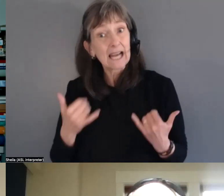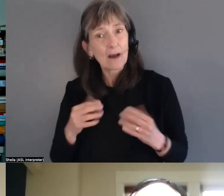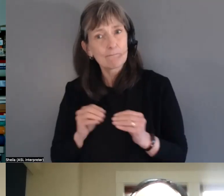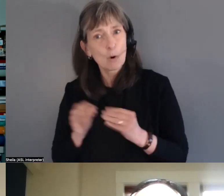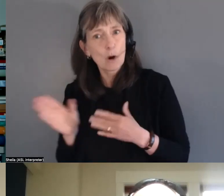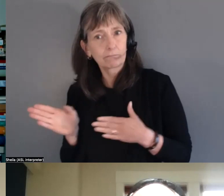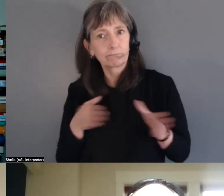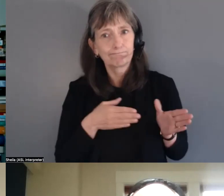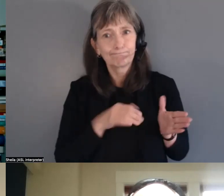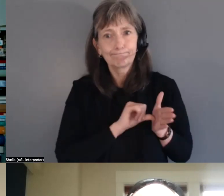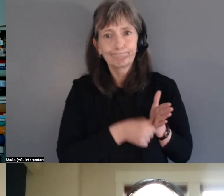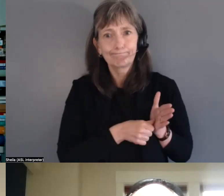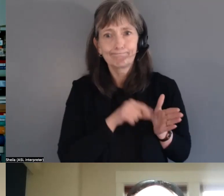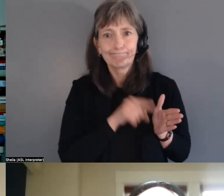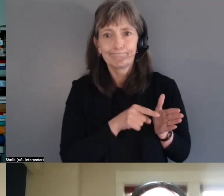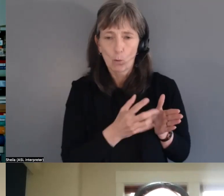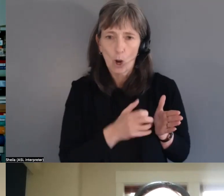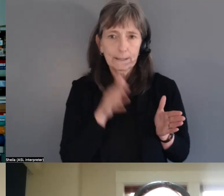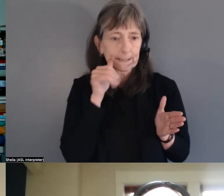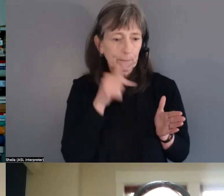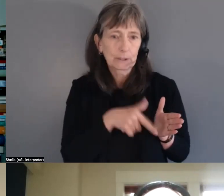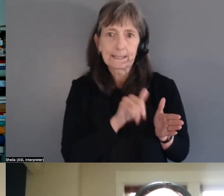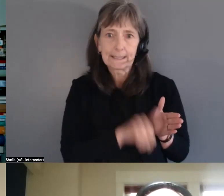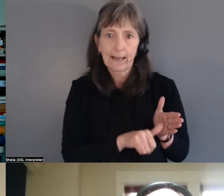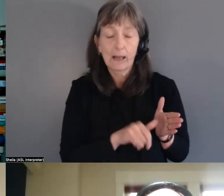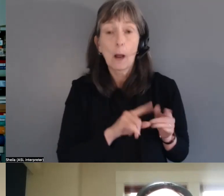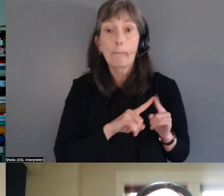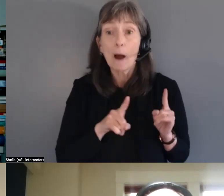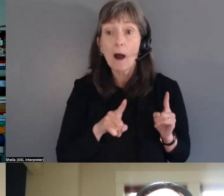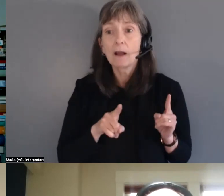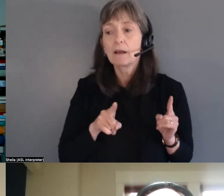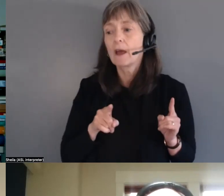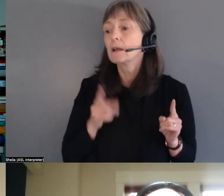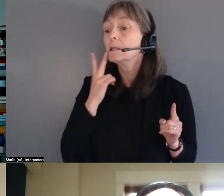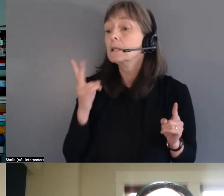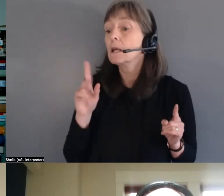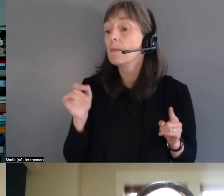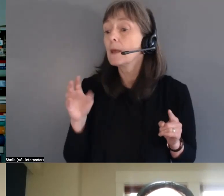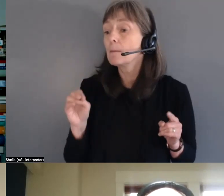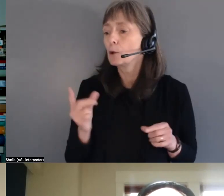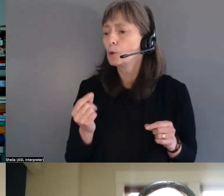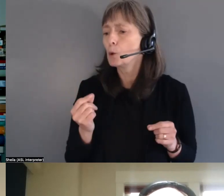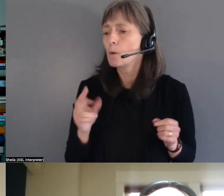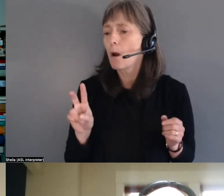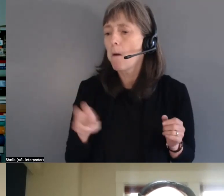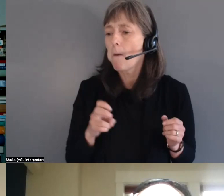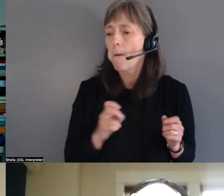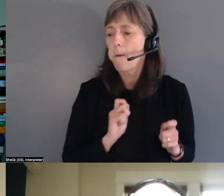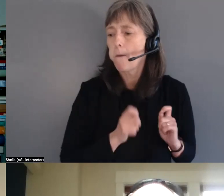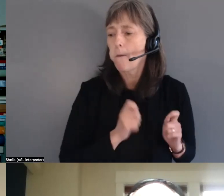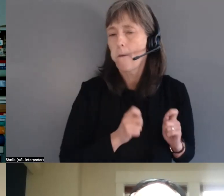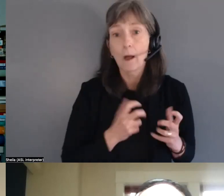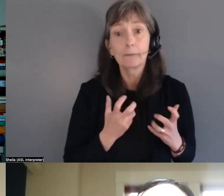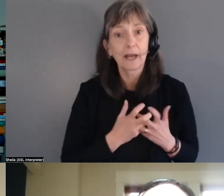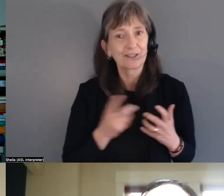private opinions on, which I won't go into here. But so, there's not a similar sort of thing. I